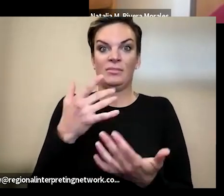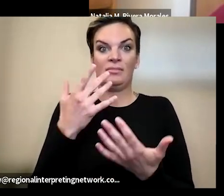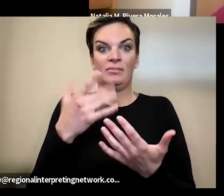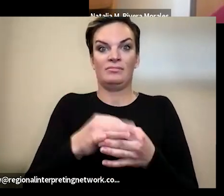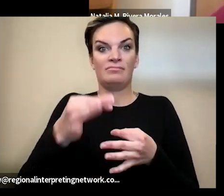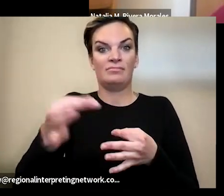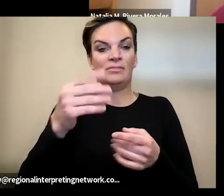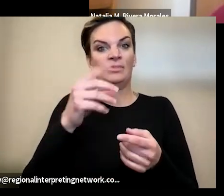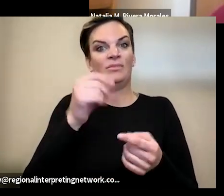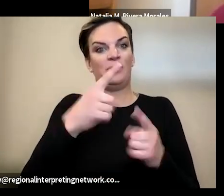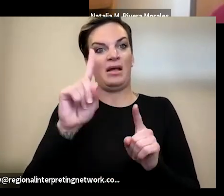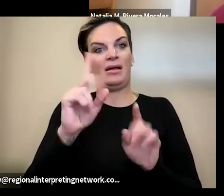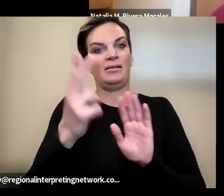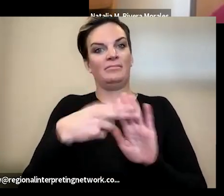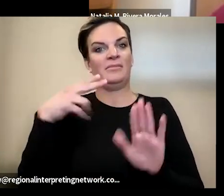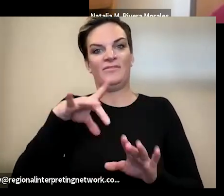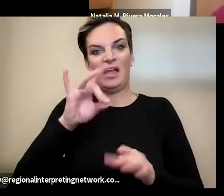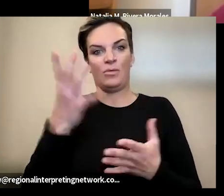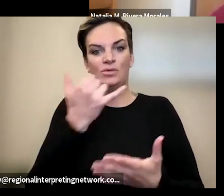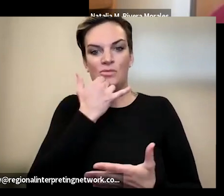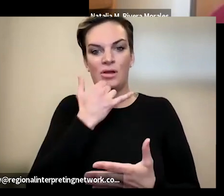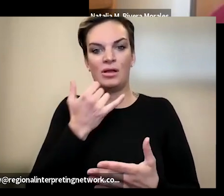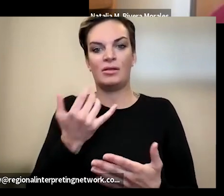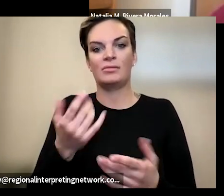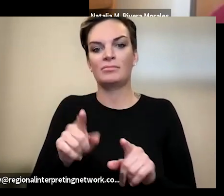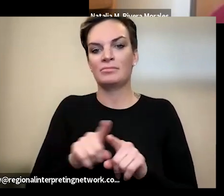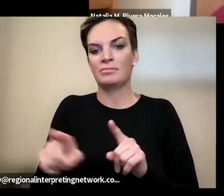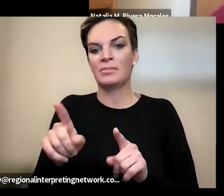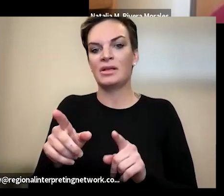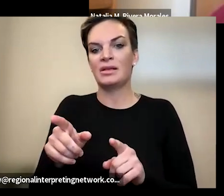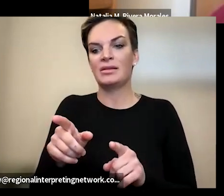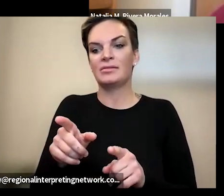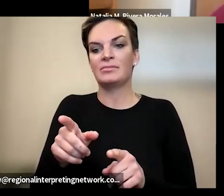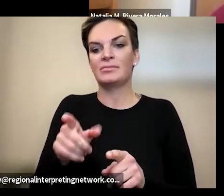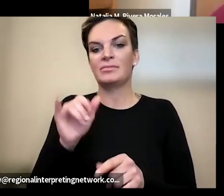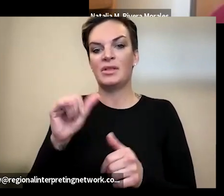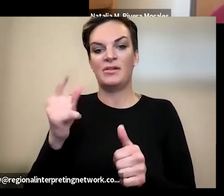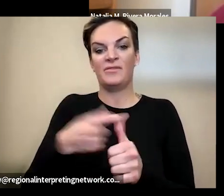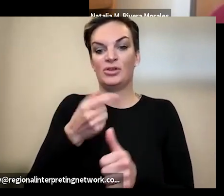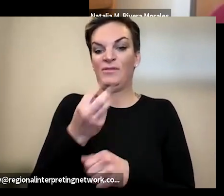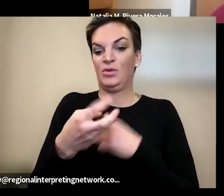the same time, a lot of autoimmune diseases do the most damage in the first few years when you have